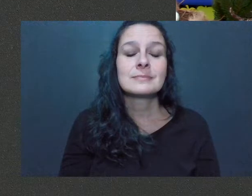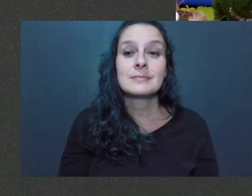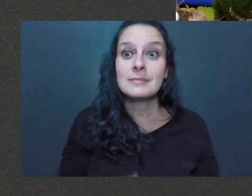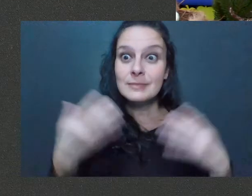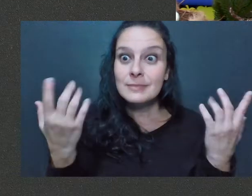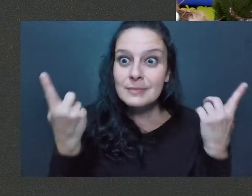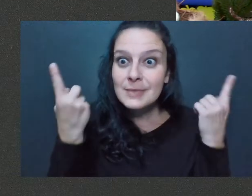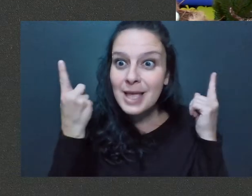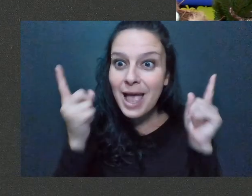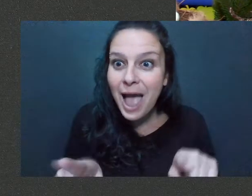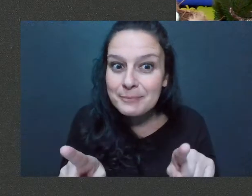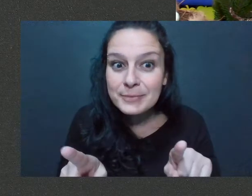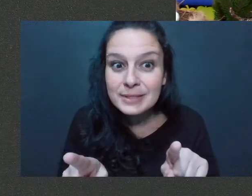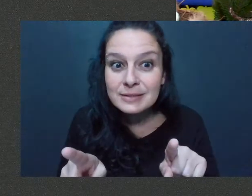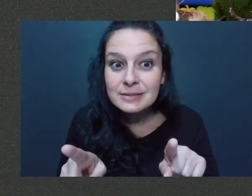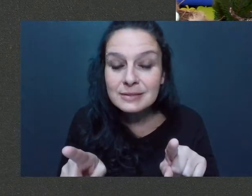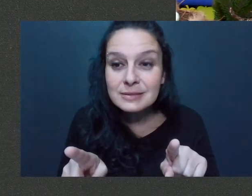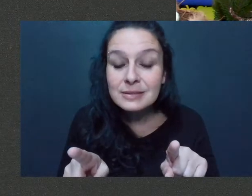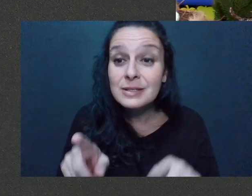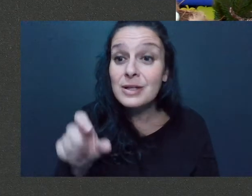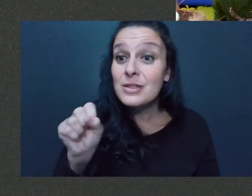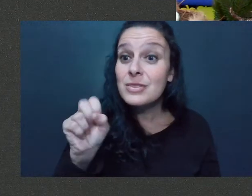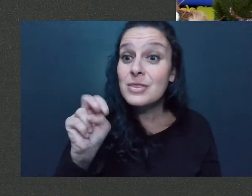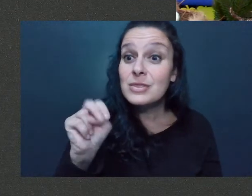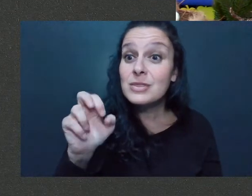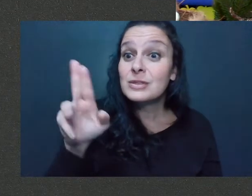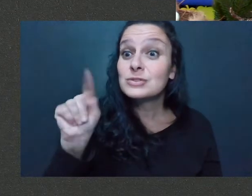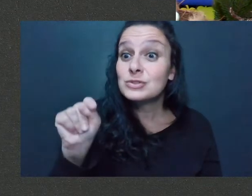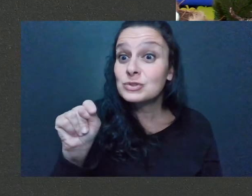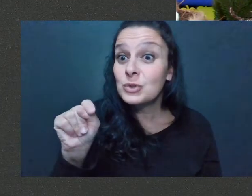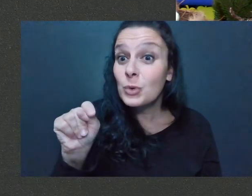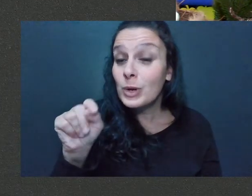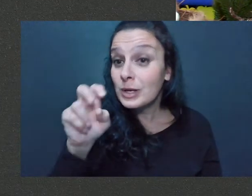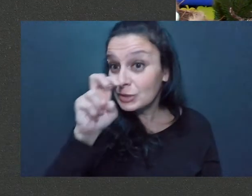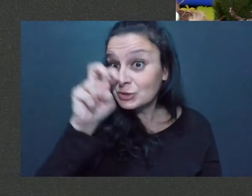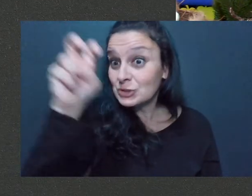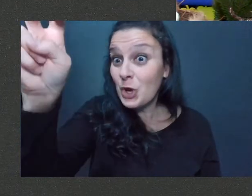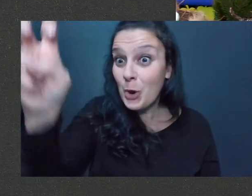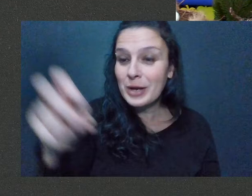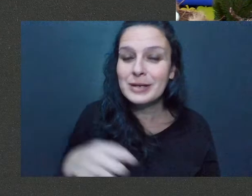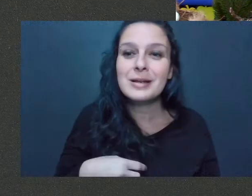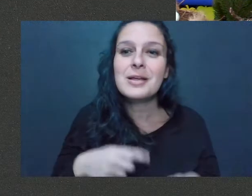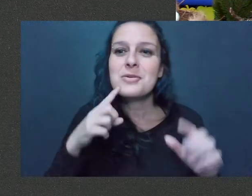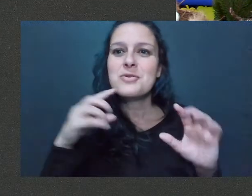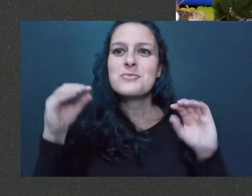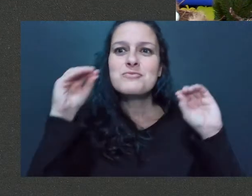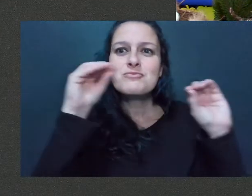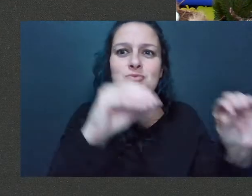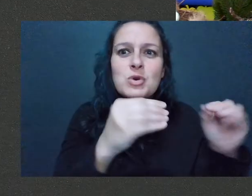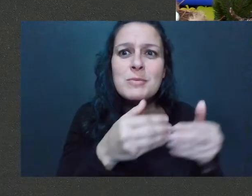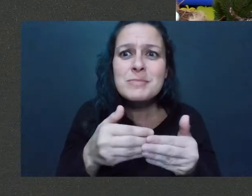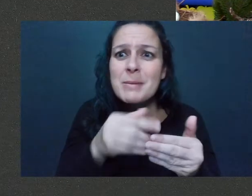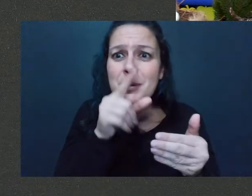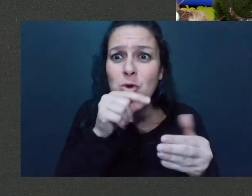Then something happened. The snort put that baby bird right back in the tree.